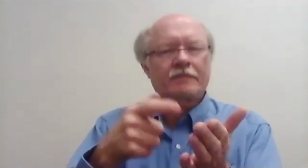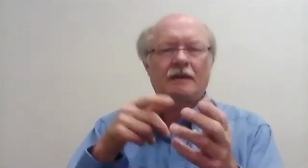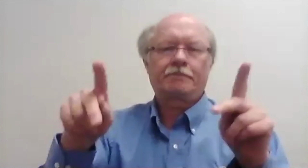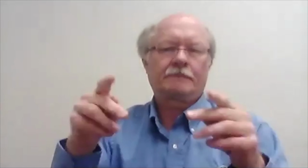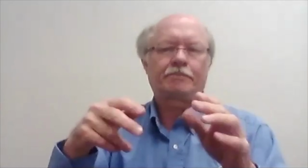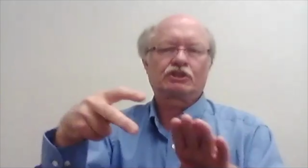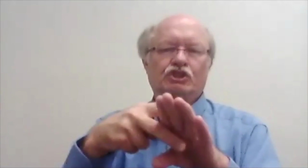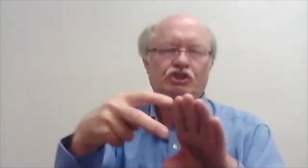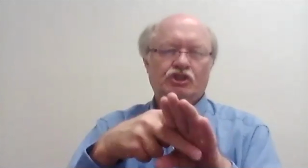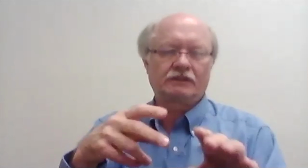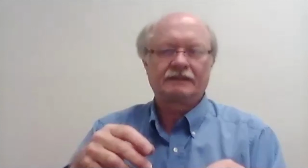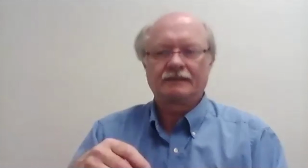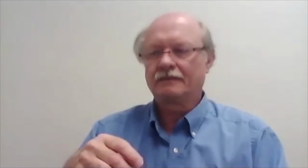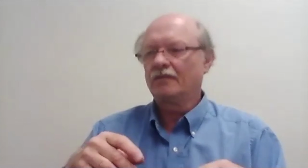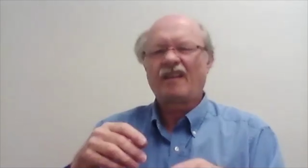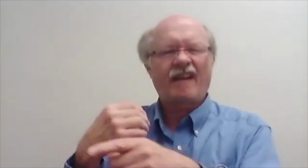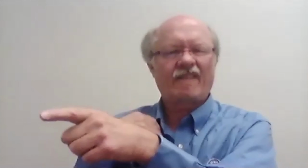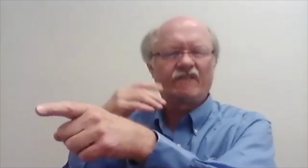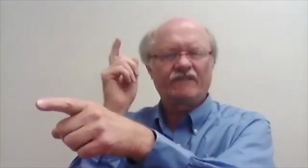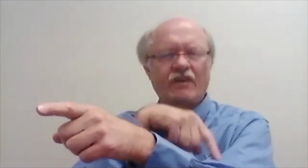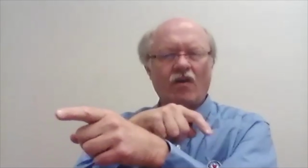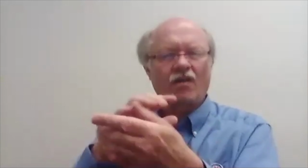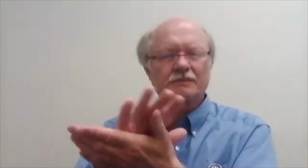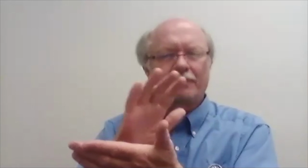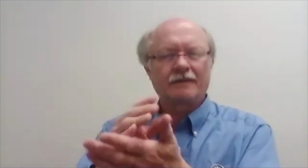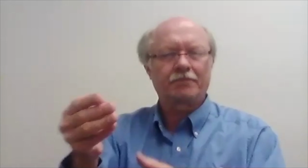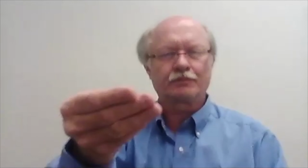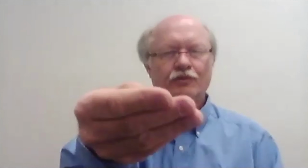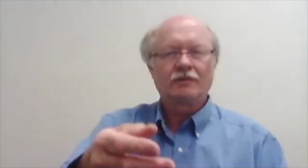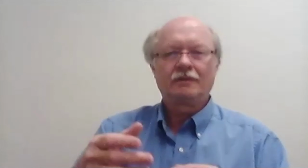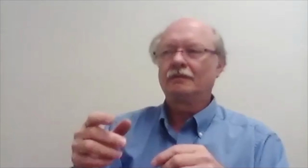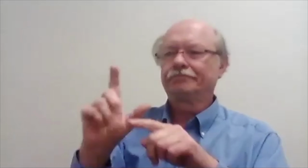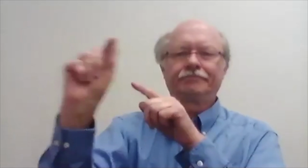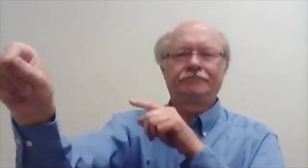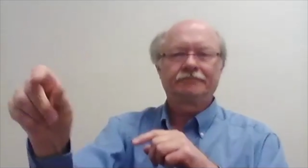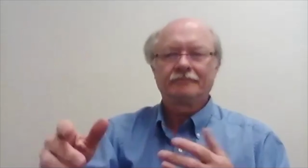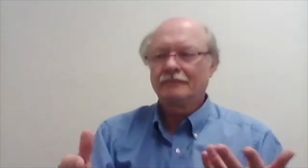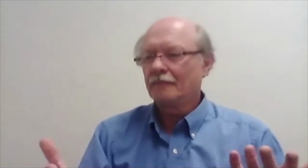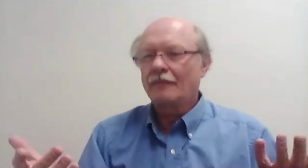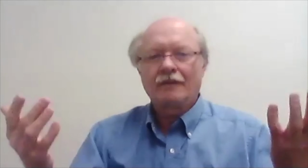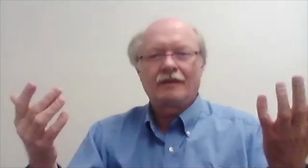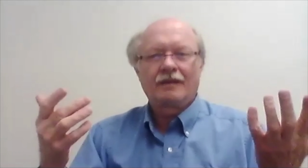Sometimes people cheat and they have false information that they give you and then they take off and flee the scene.